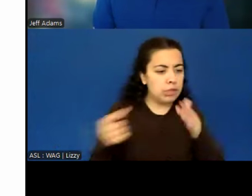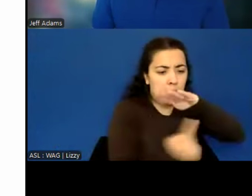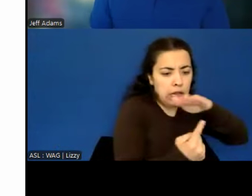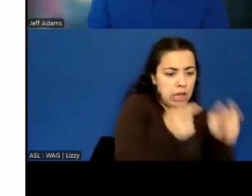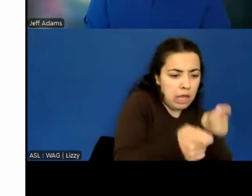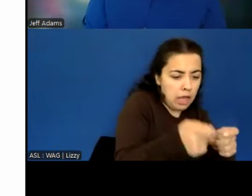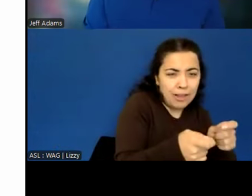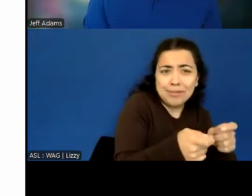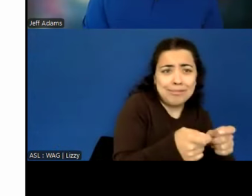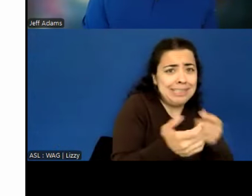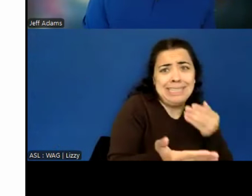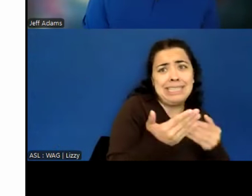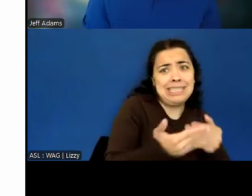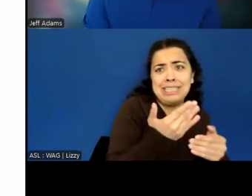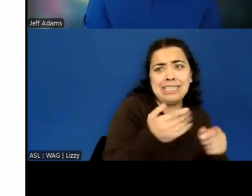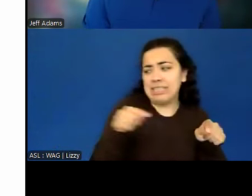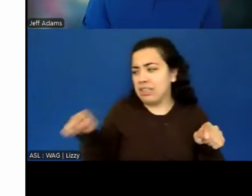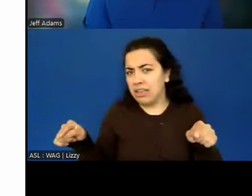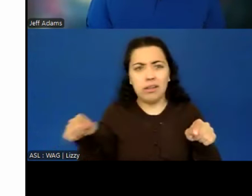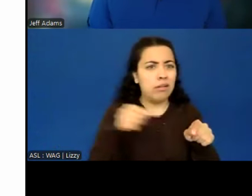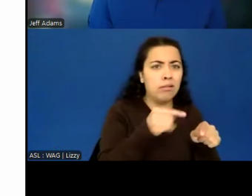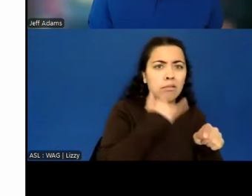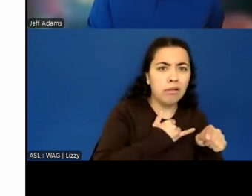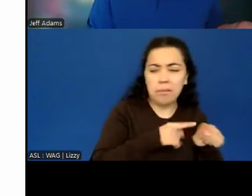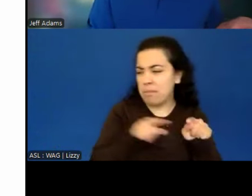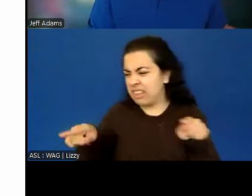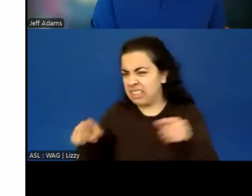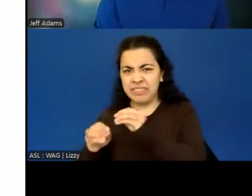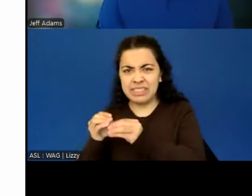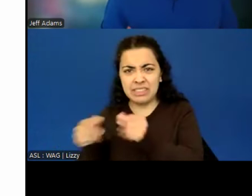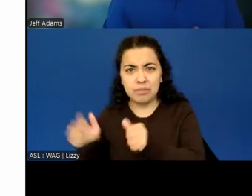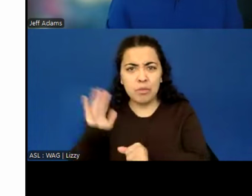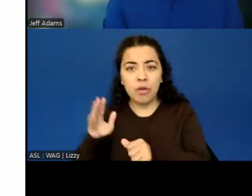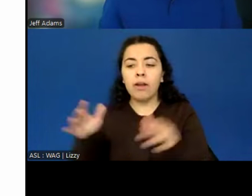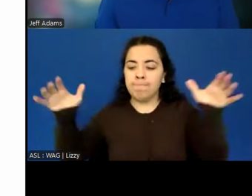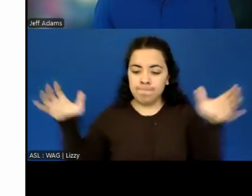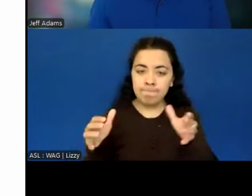back that had been fixed before. And that is why combining the resolution with root cause analysis